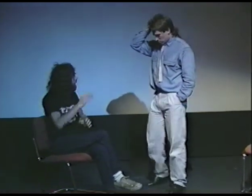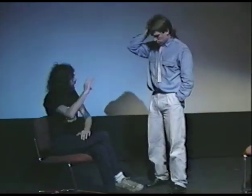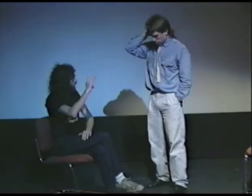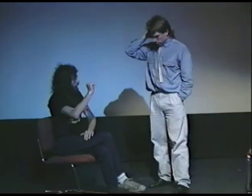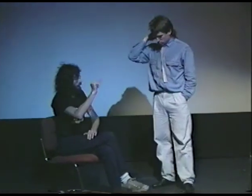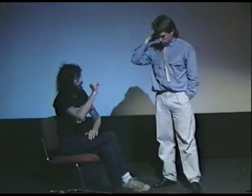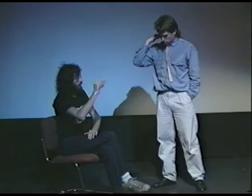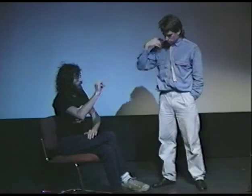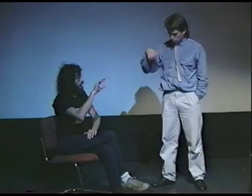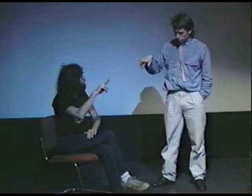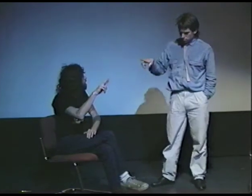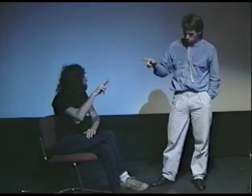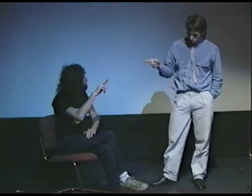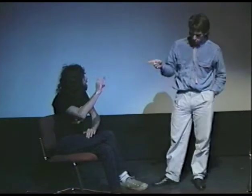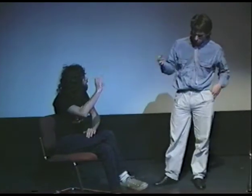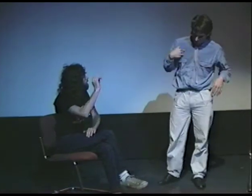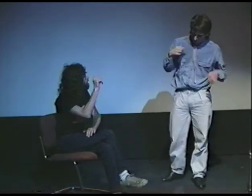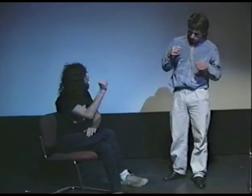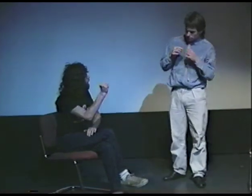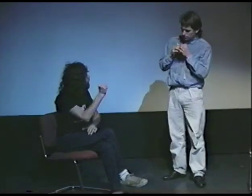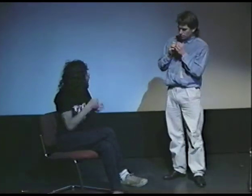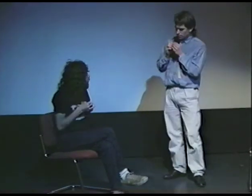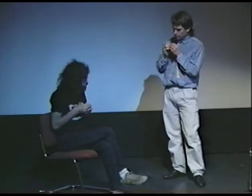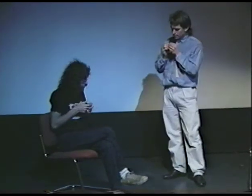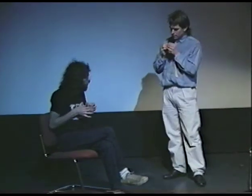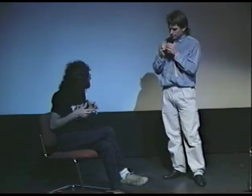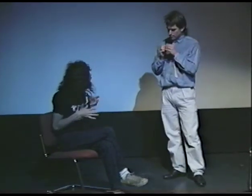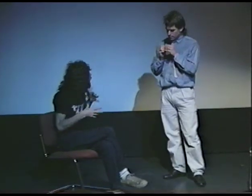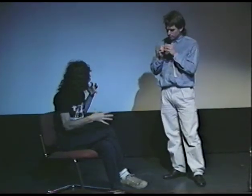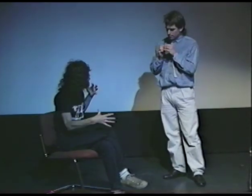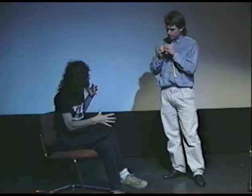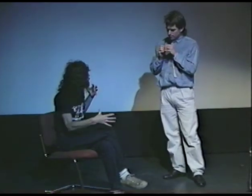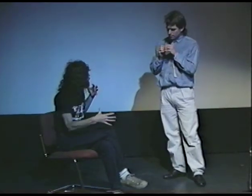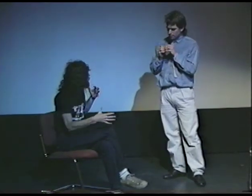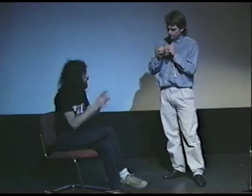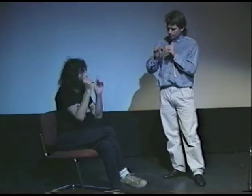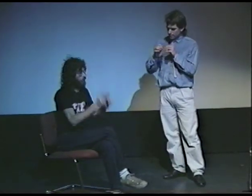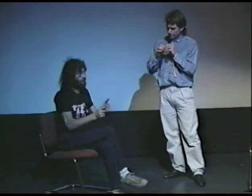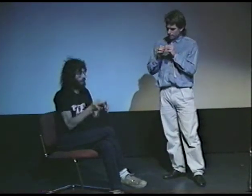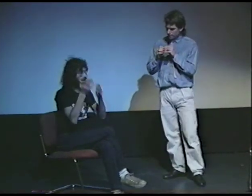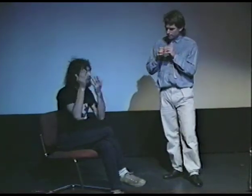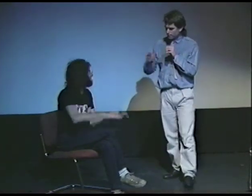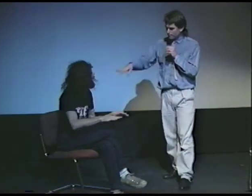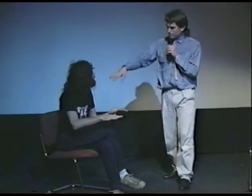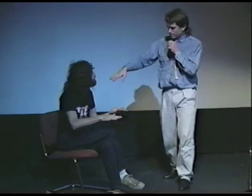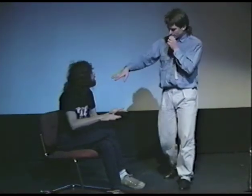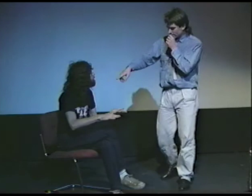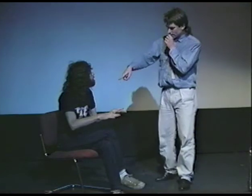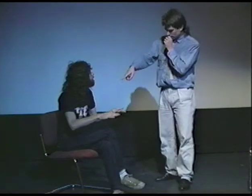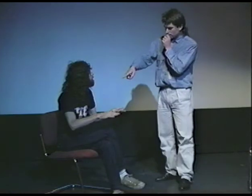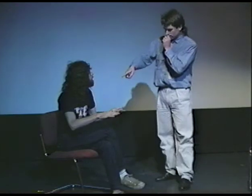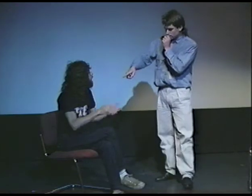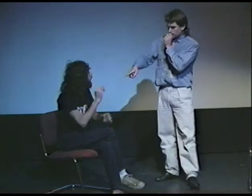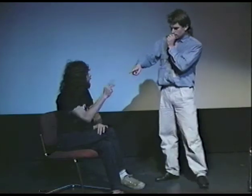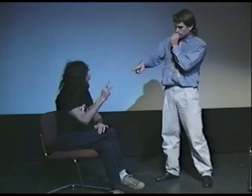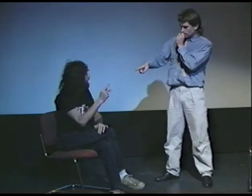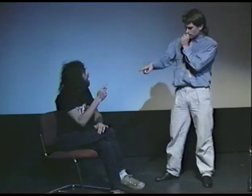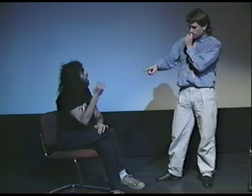Oh, I mean, some of the cells inside became cancerous. And it's just got him and he died.